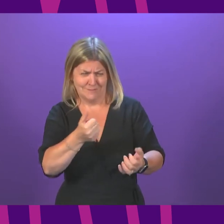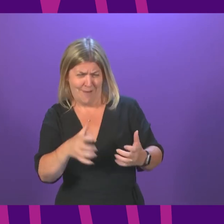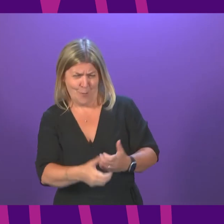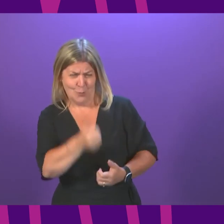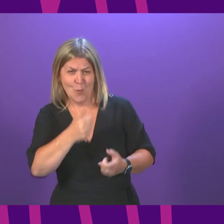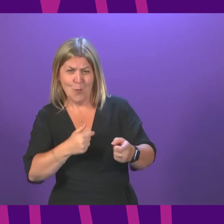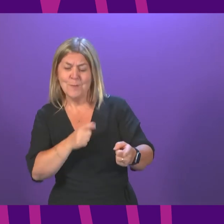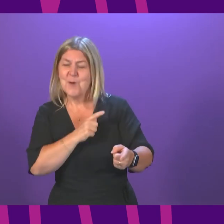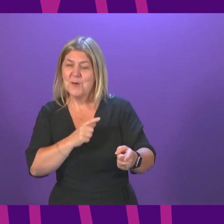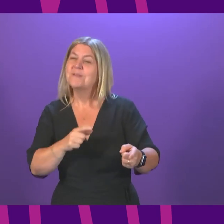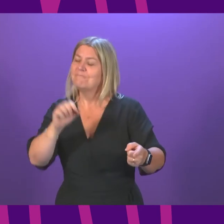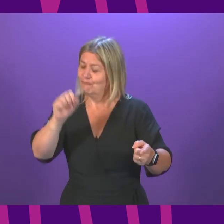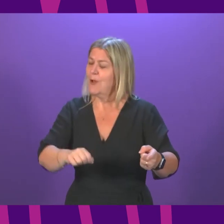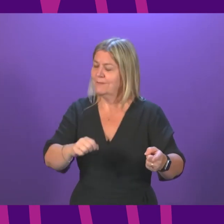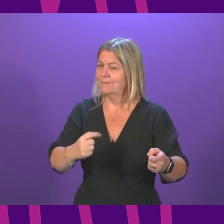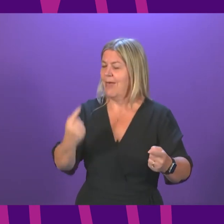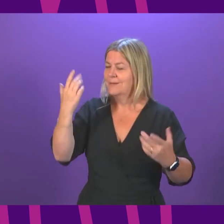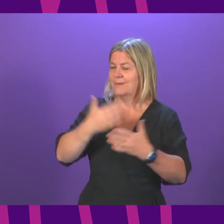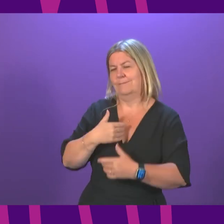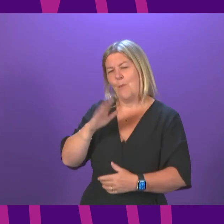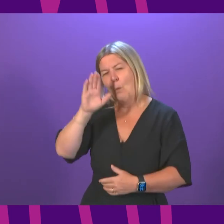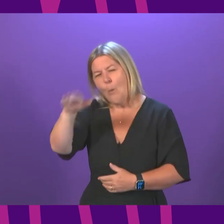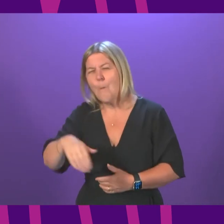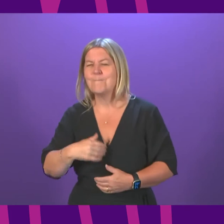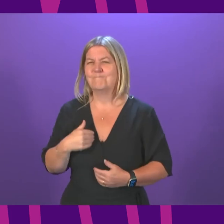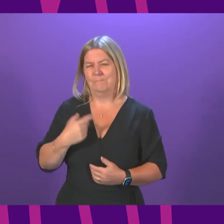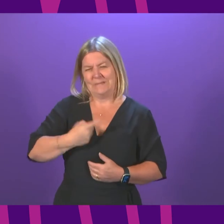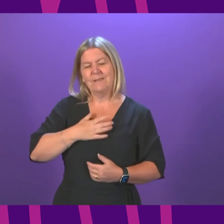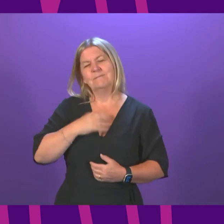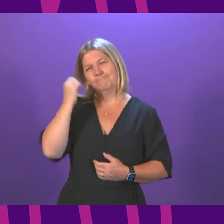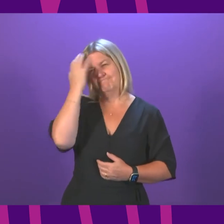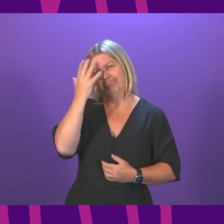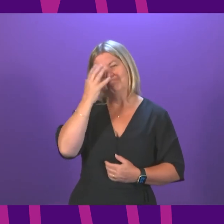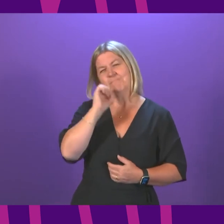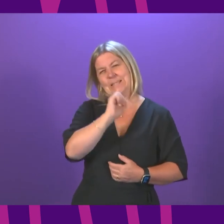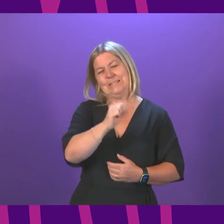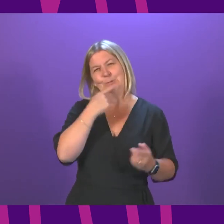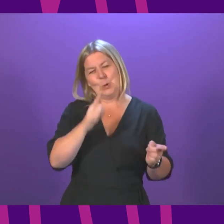I did go home and reflect on the comments that Mr Simpson made in his closing remarks